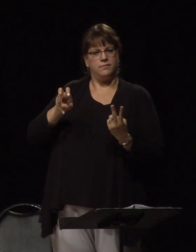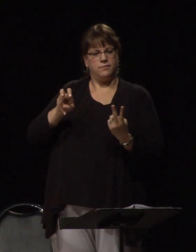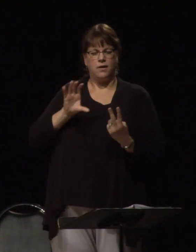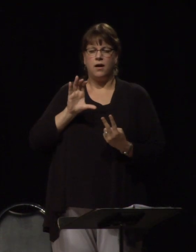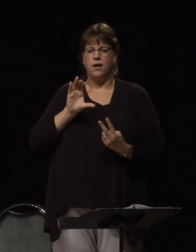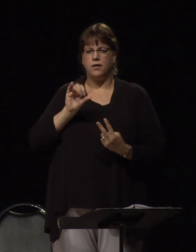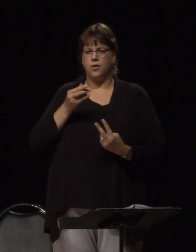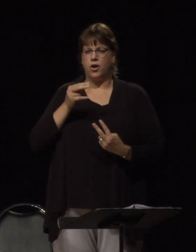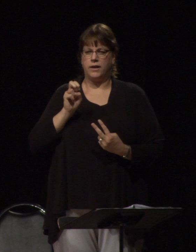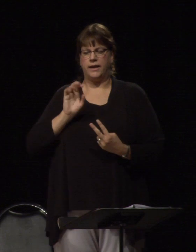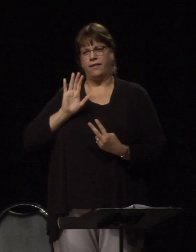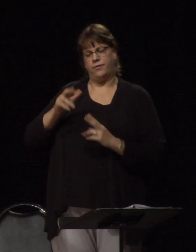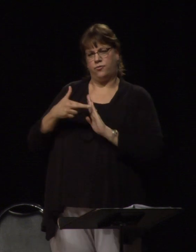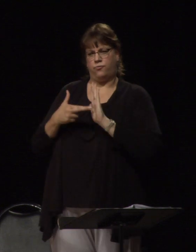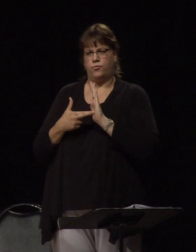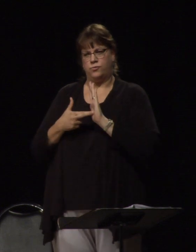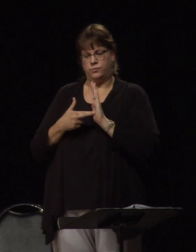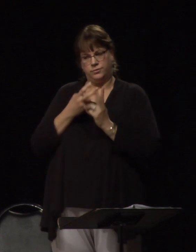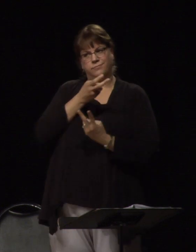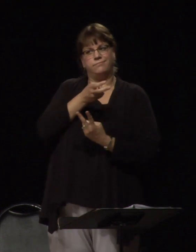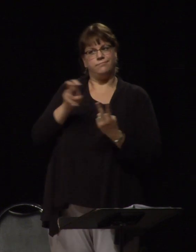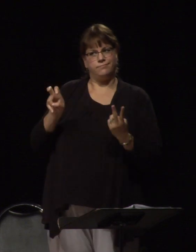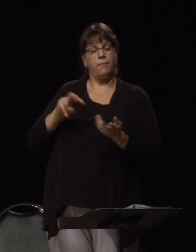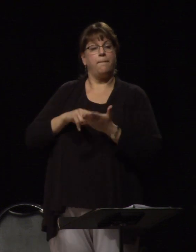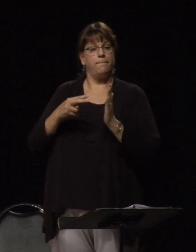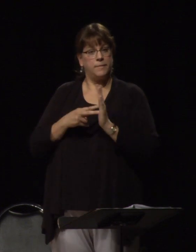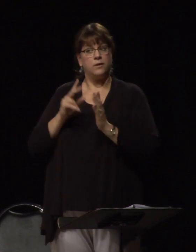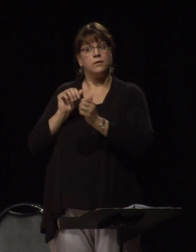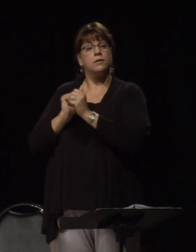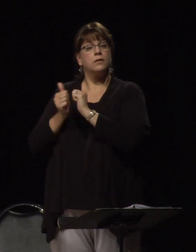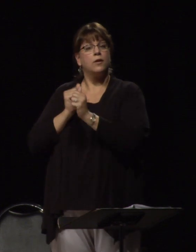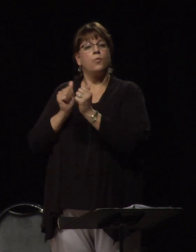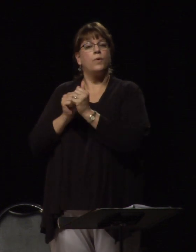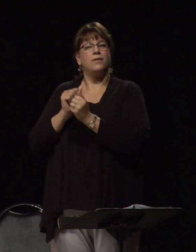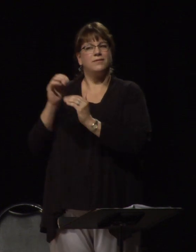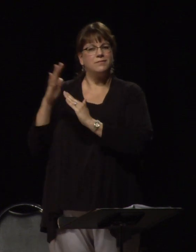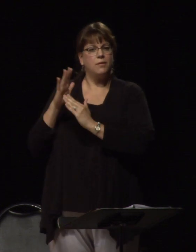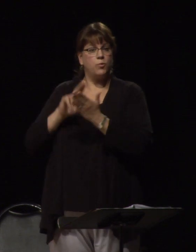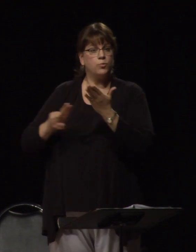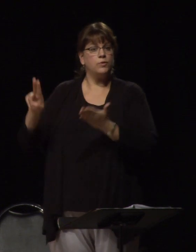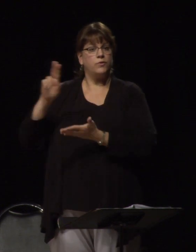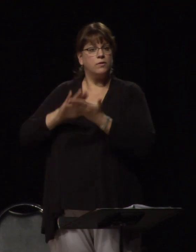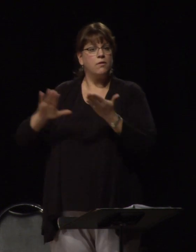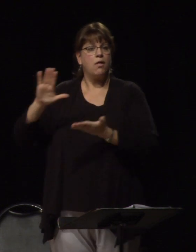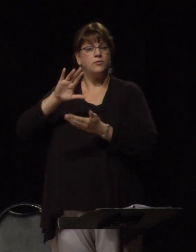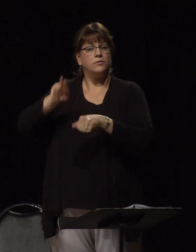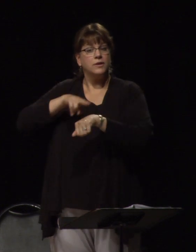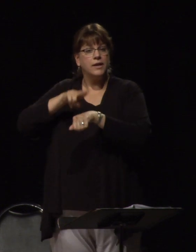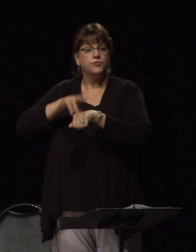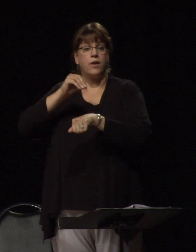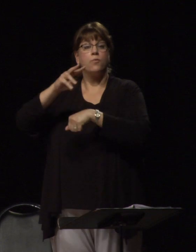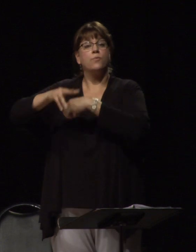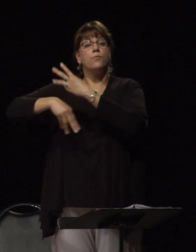IN THE NATION AND THE WORLD. NOW MANY OF YOU KNOW THAT I THINK COLLEGE RANKINGS ARE MORE